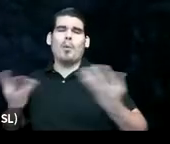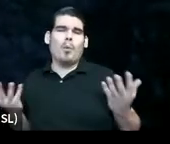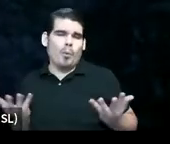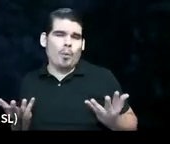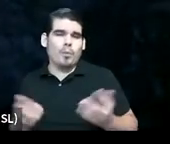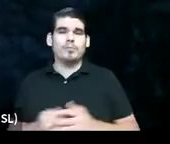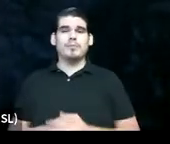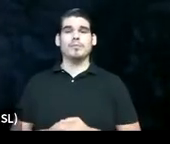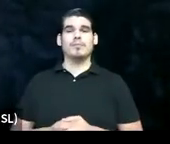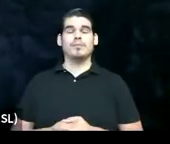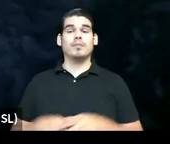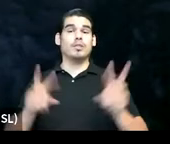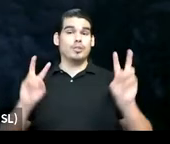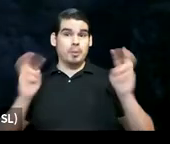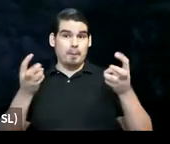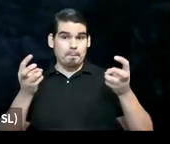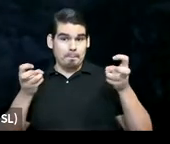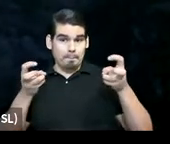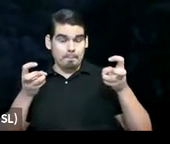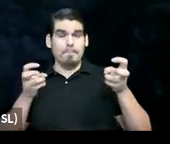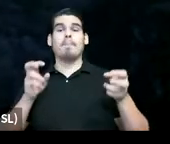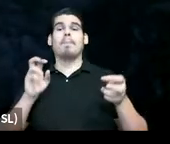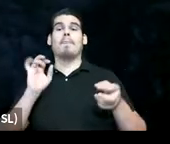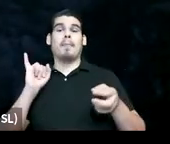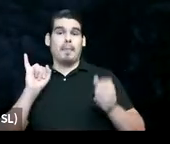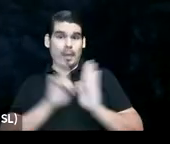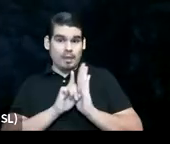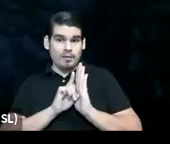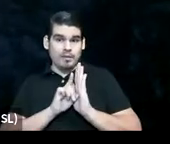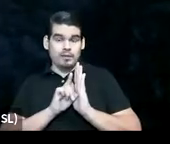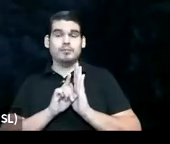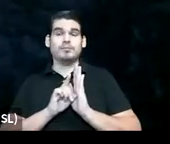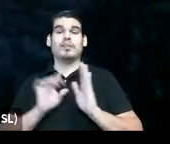Website of all the resolutions in the past. So that way you can search for them and make sure